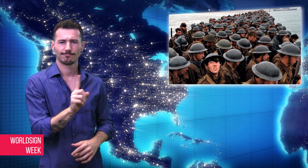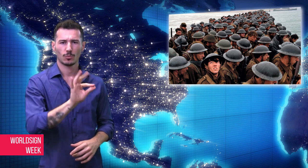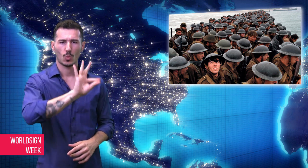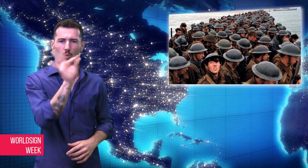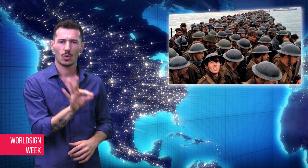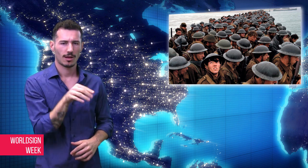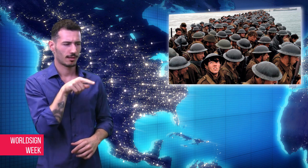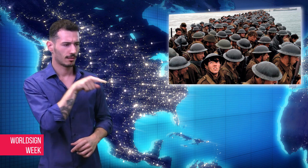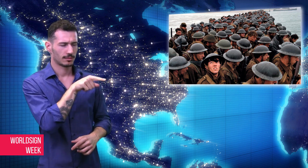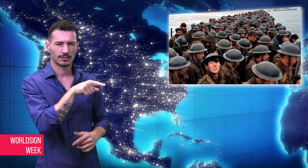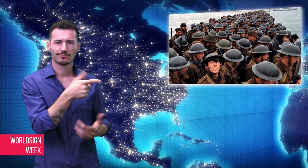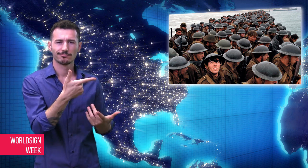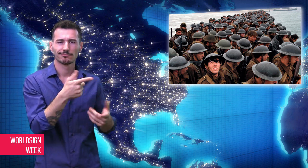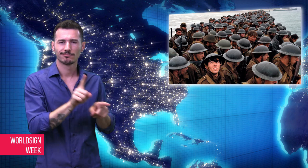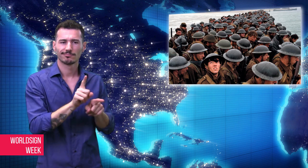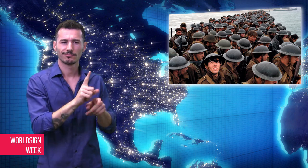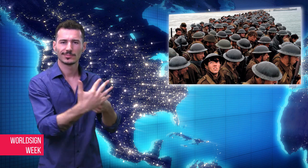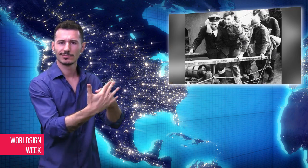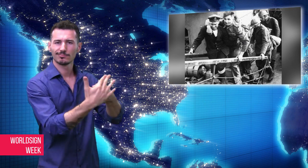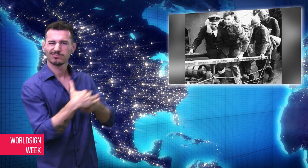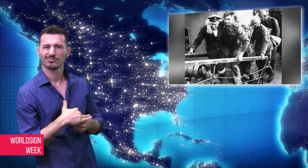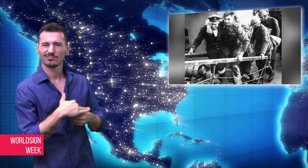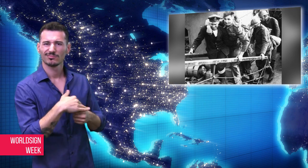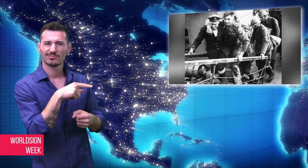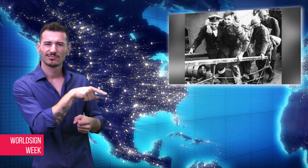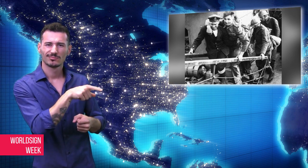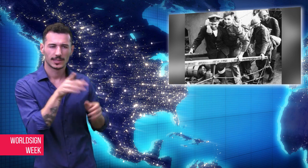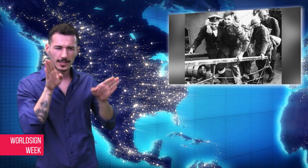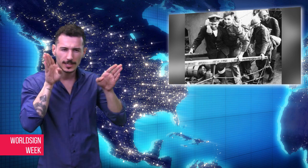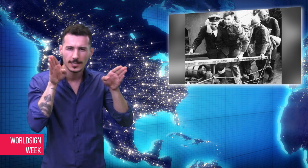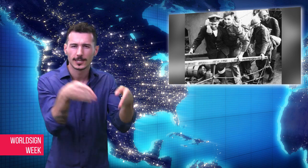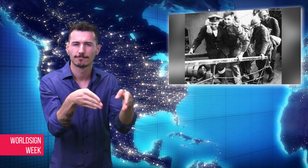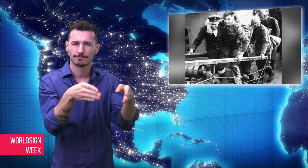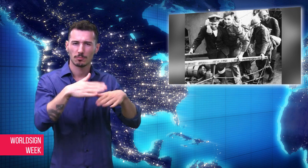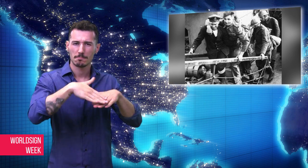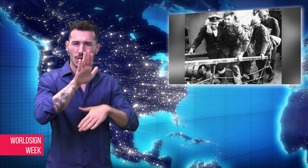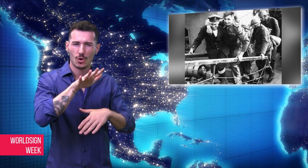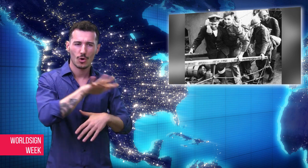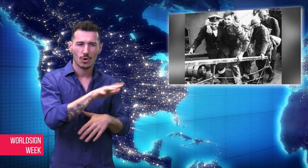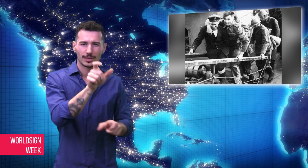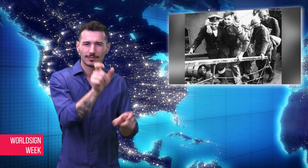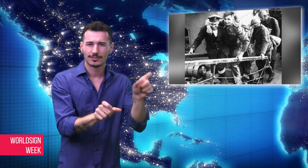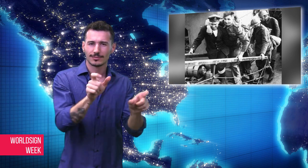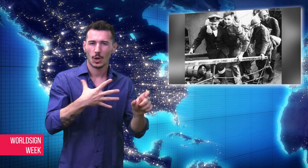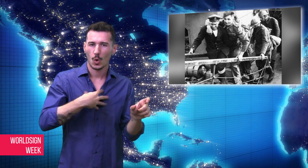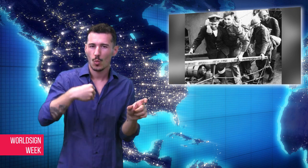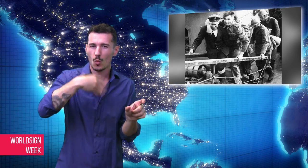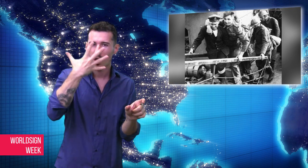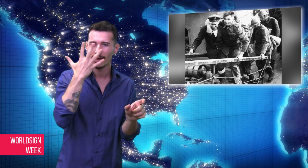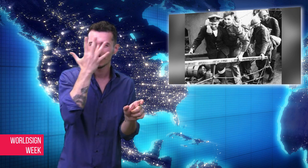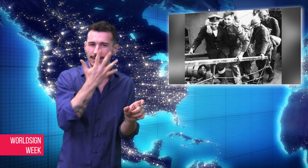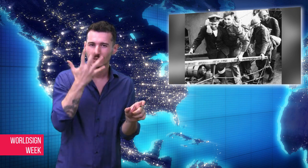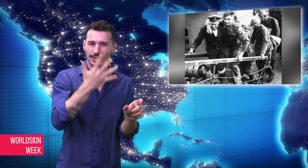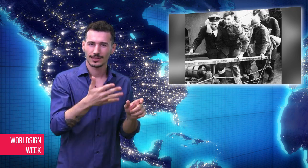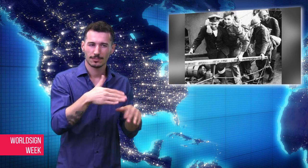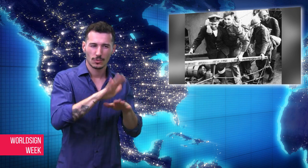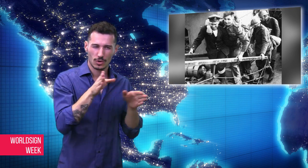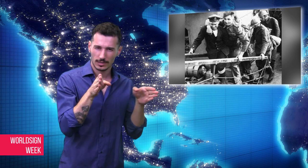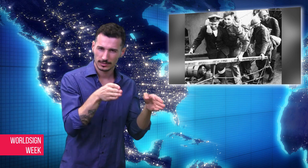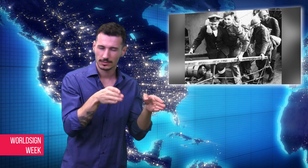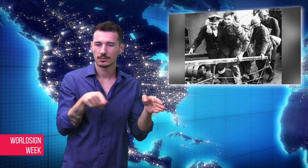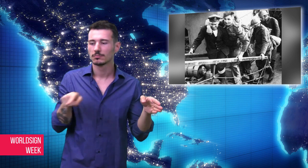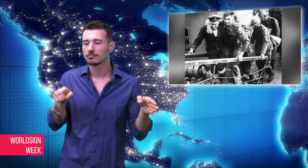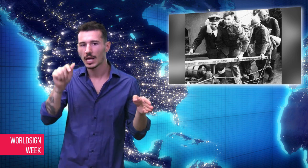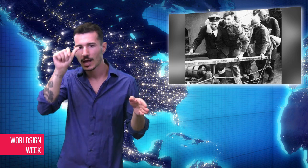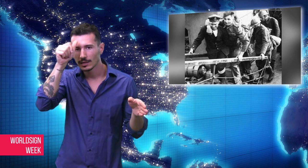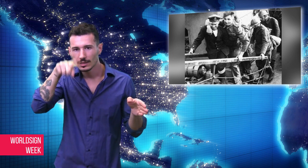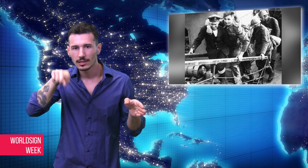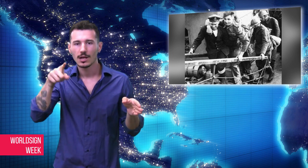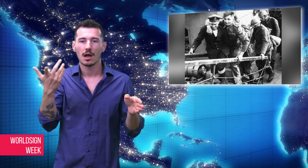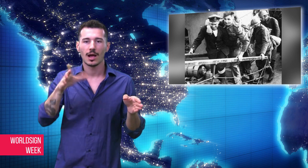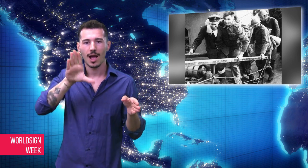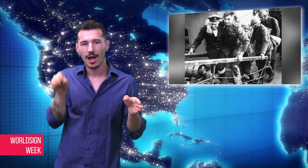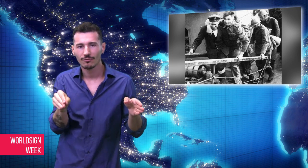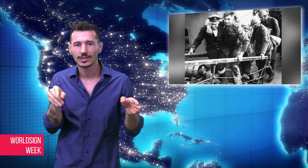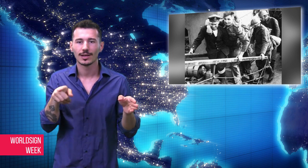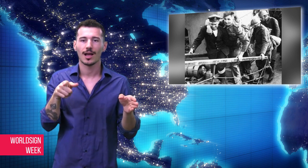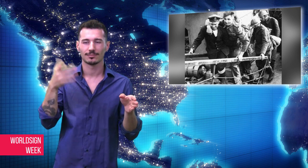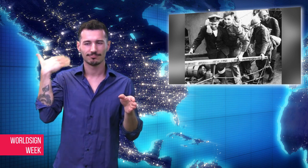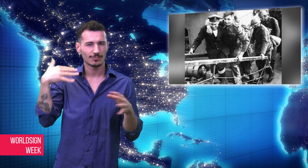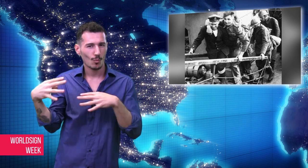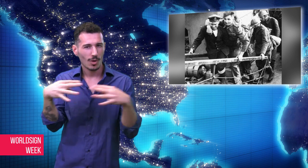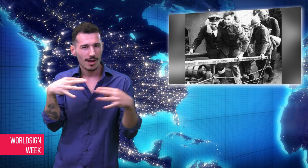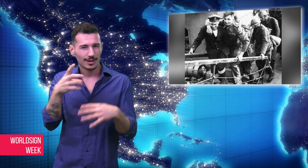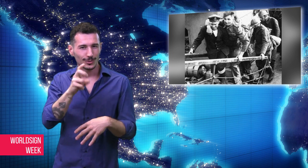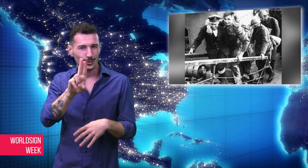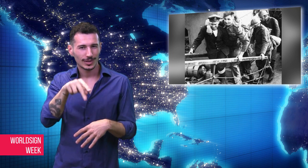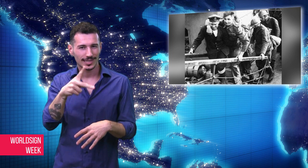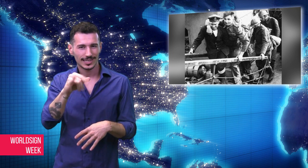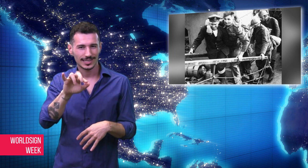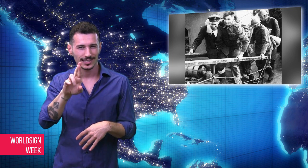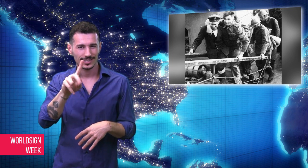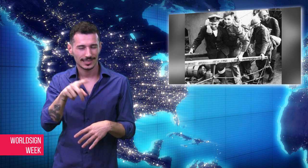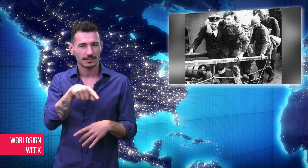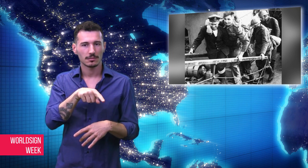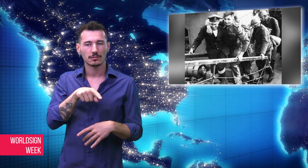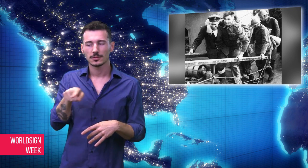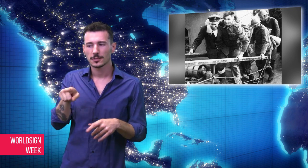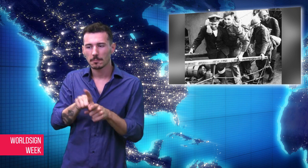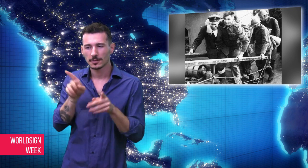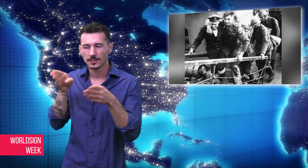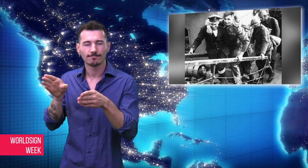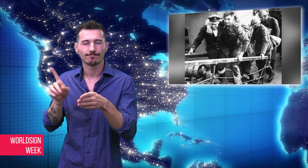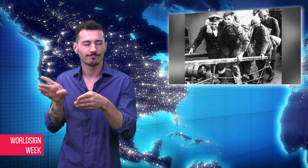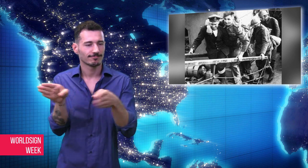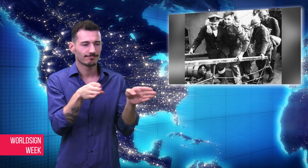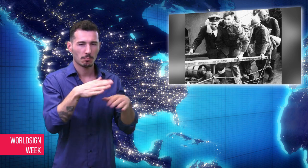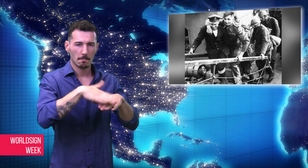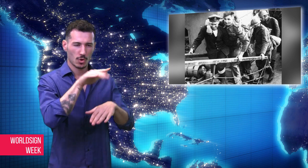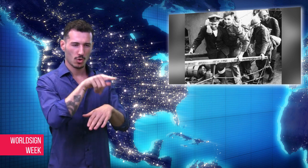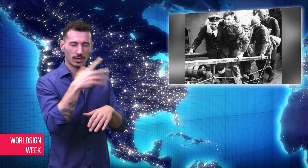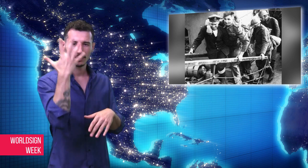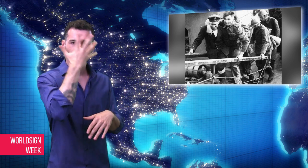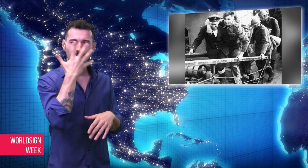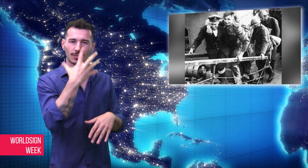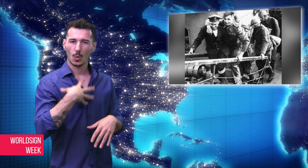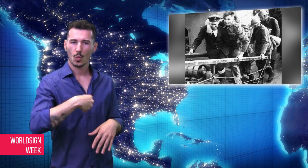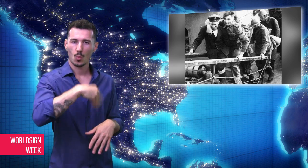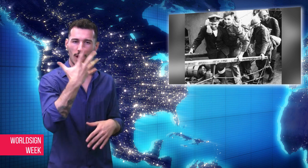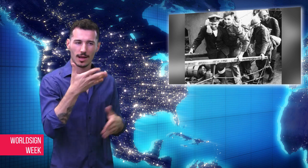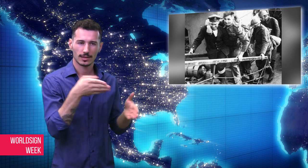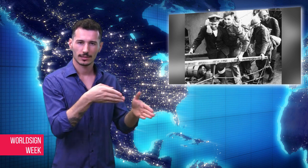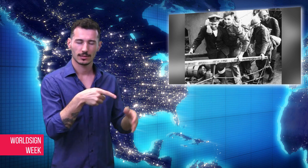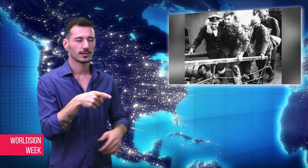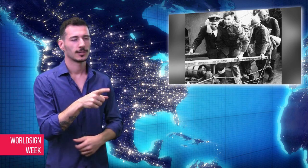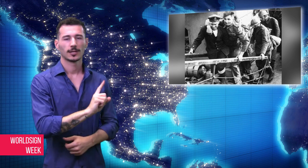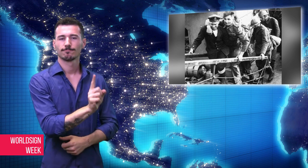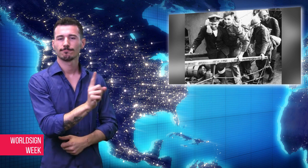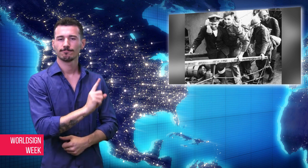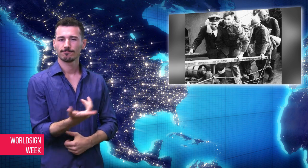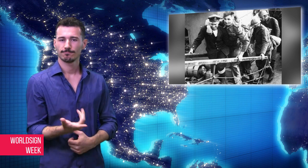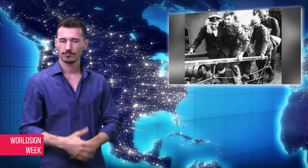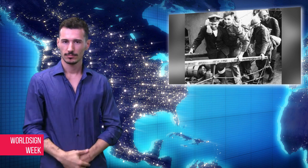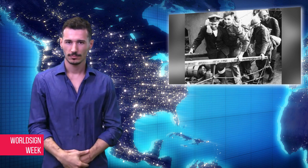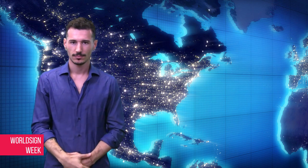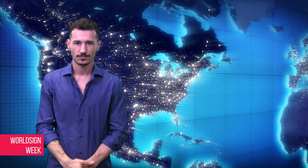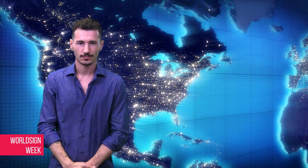and Africa played in Dunkirk.